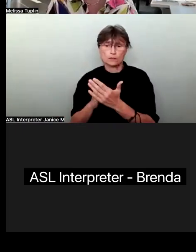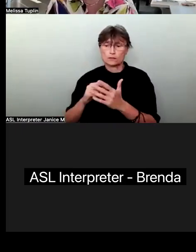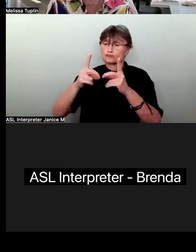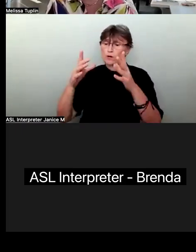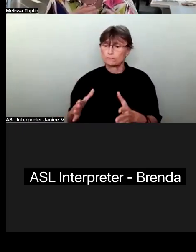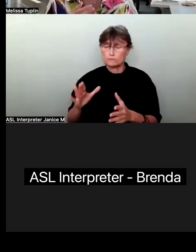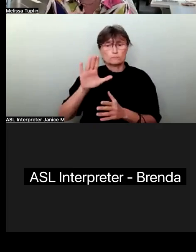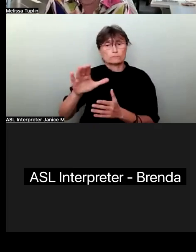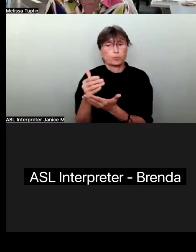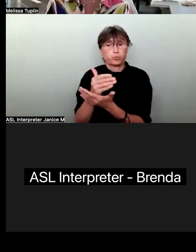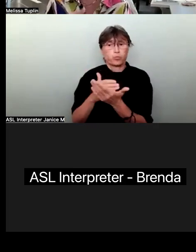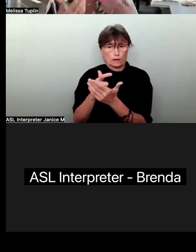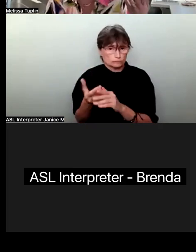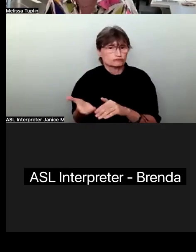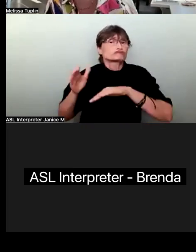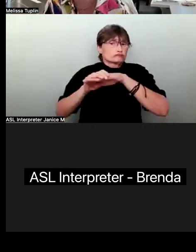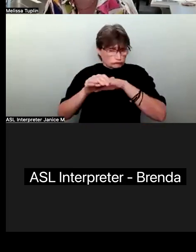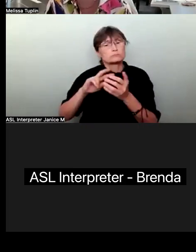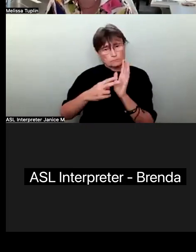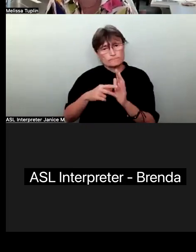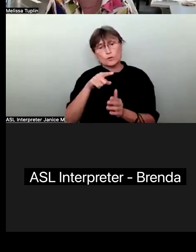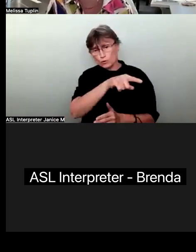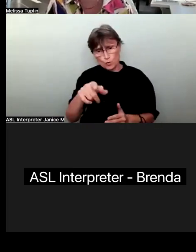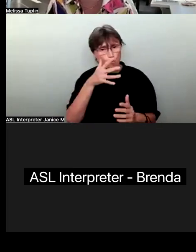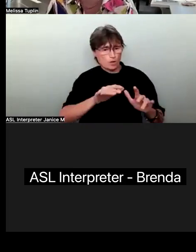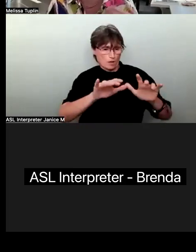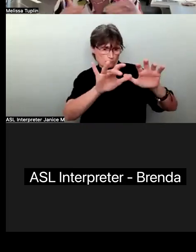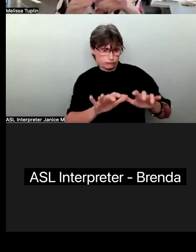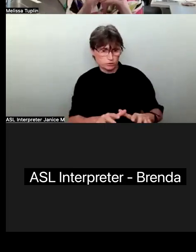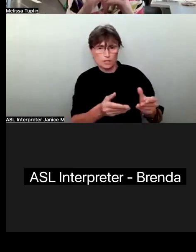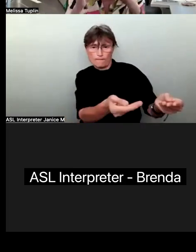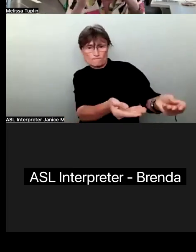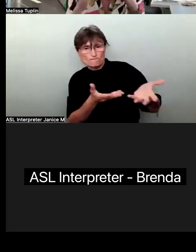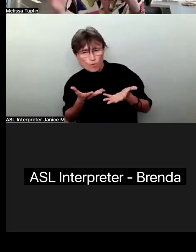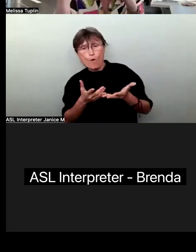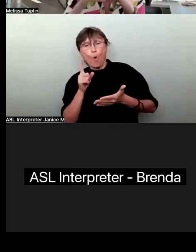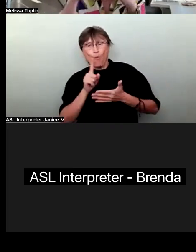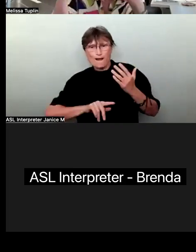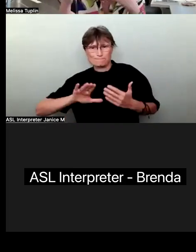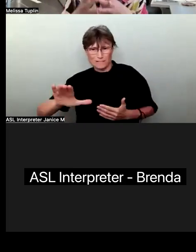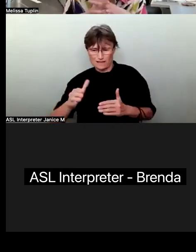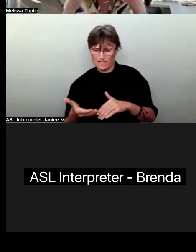so you would share the calculation of what that increased wage would be and how that adds on to